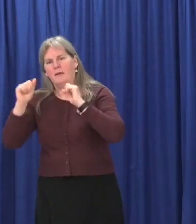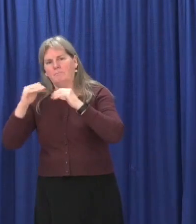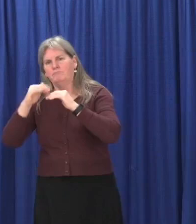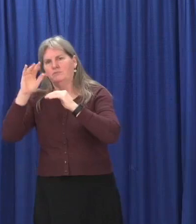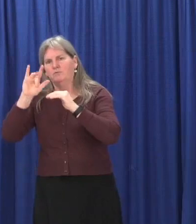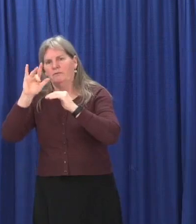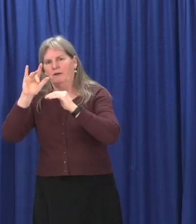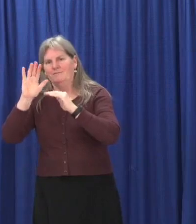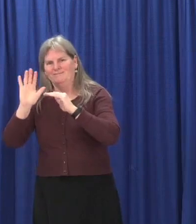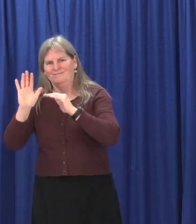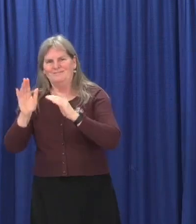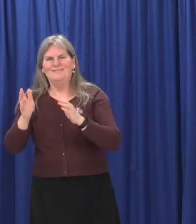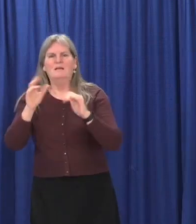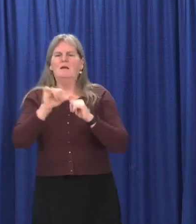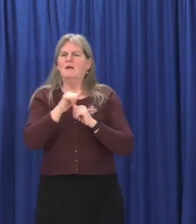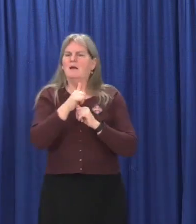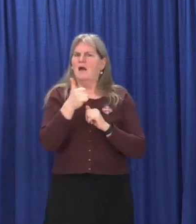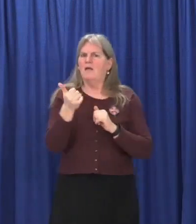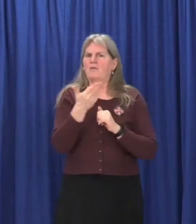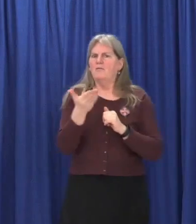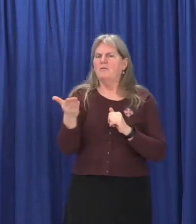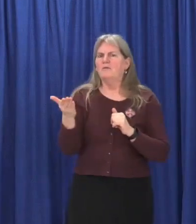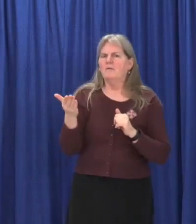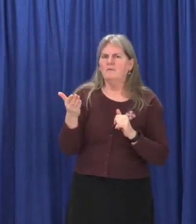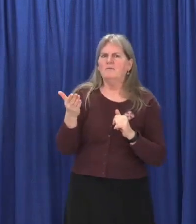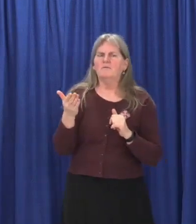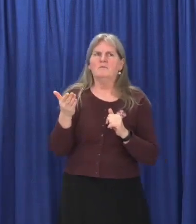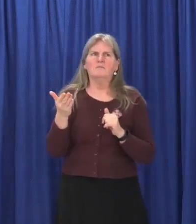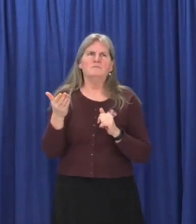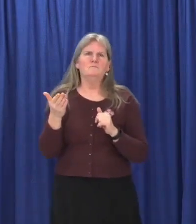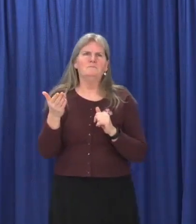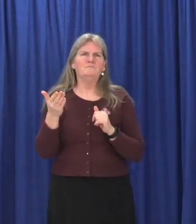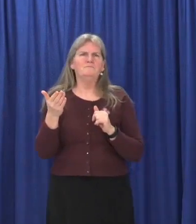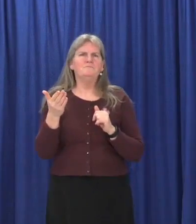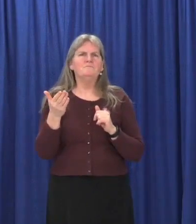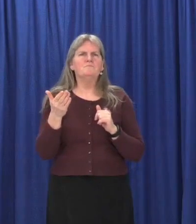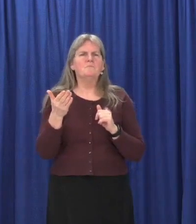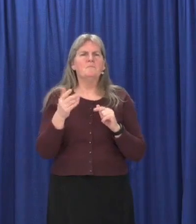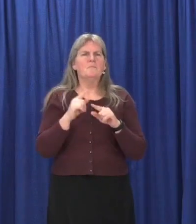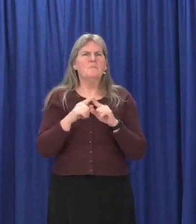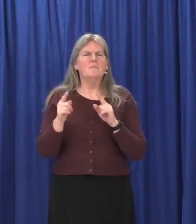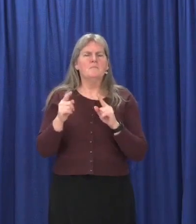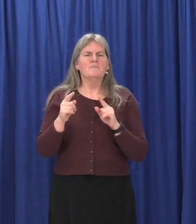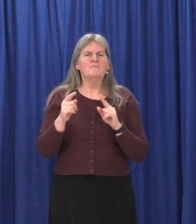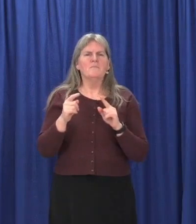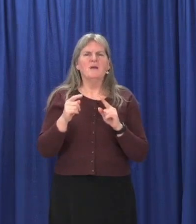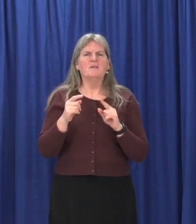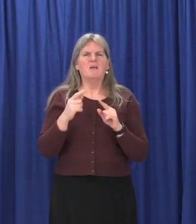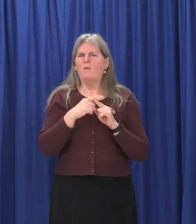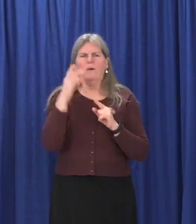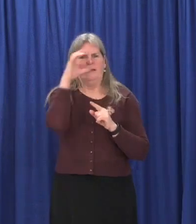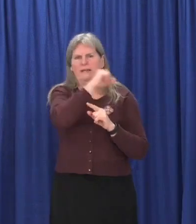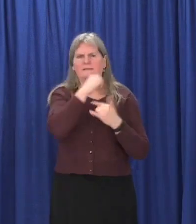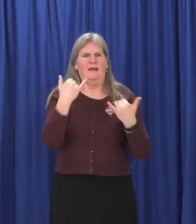There are a couple of other considerations as well. But again, we're not gonna do so much speculating today, we are very impressed